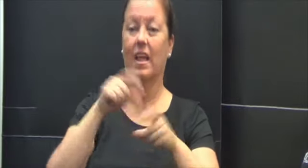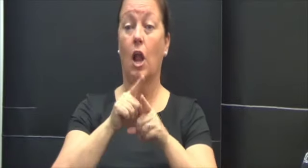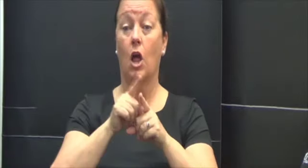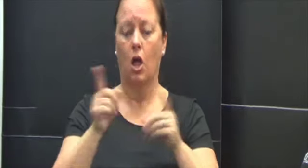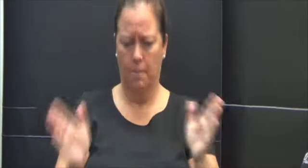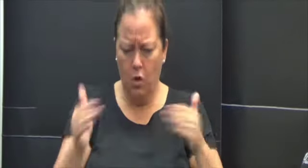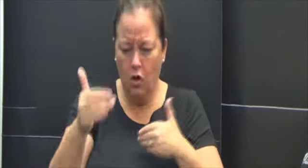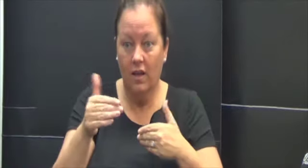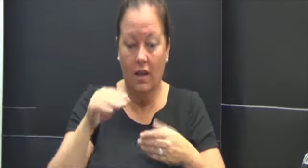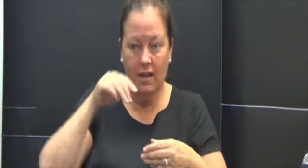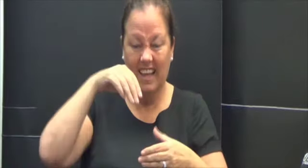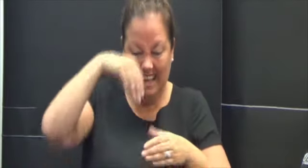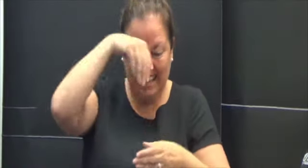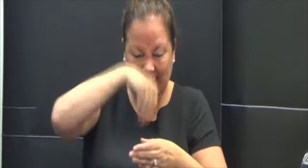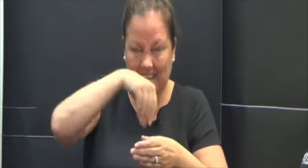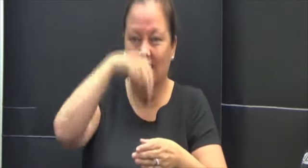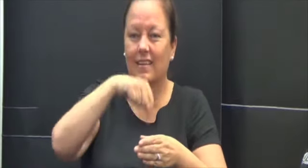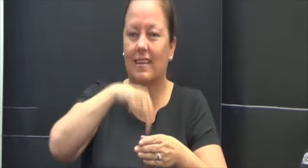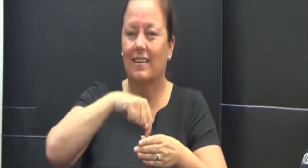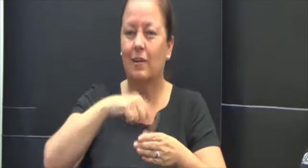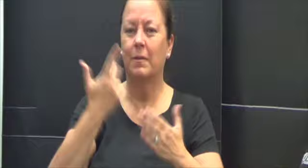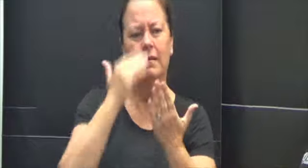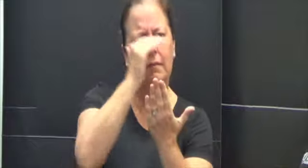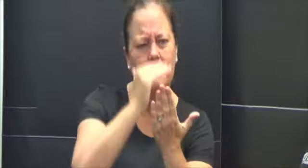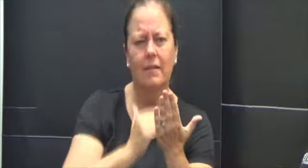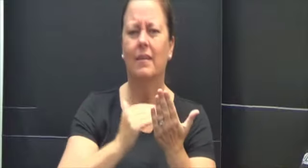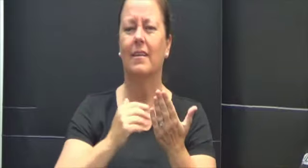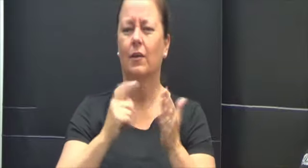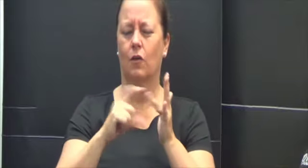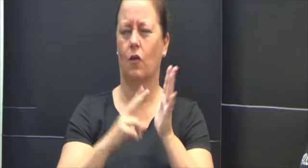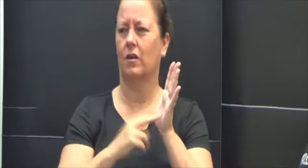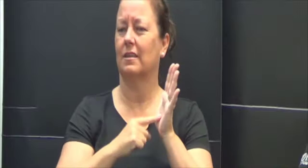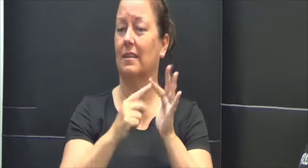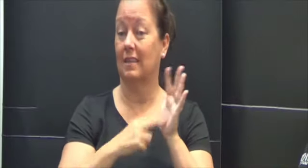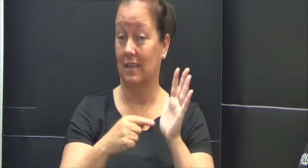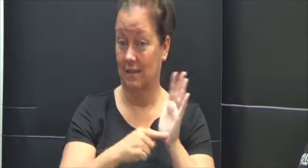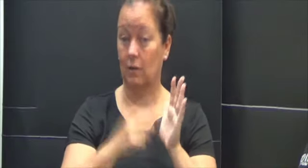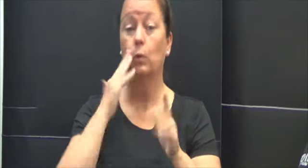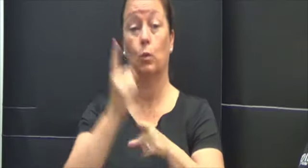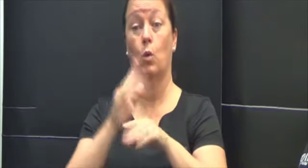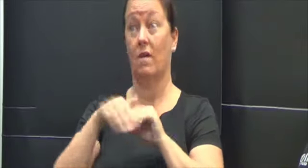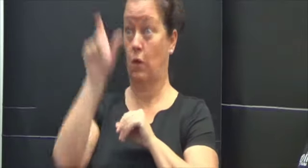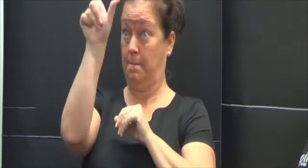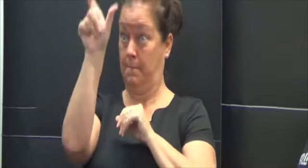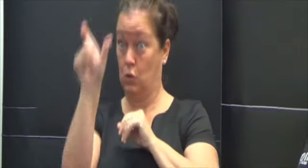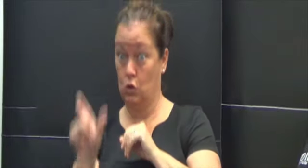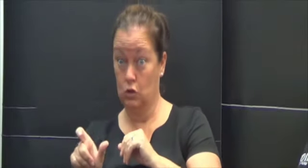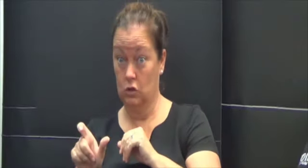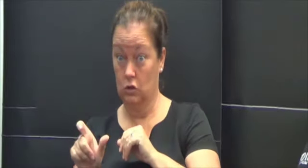example or all of the parts within something. When we talk about a person and feeling content,